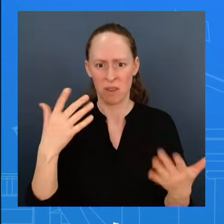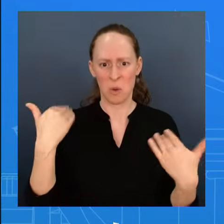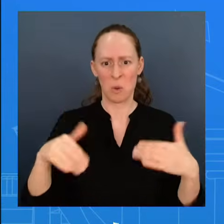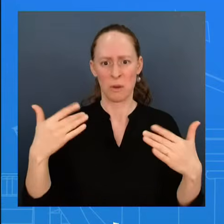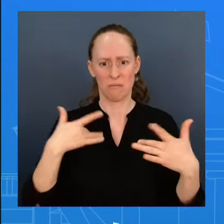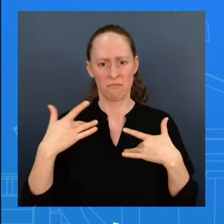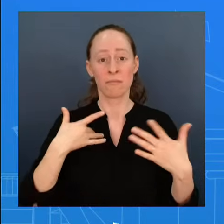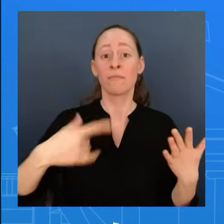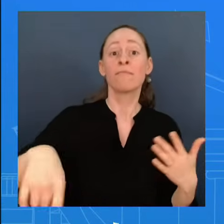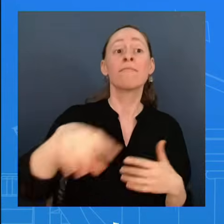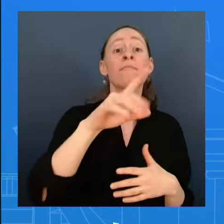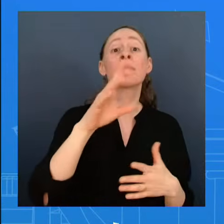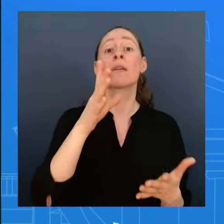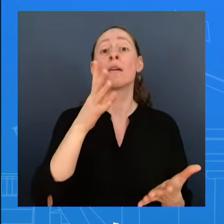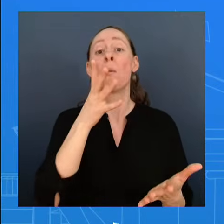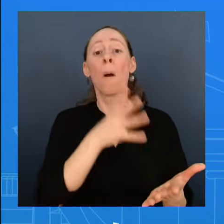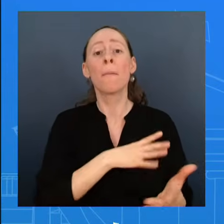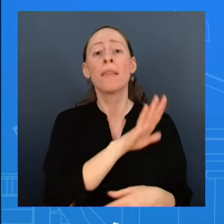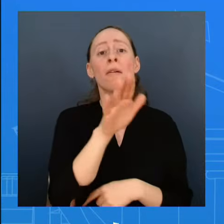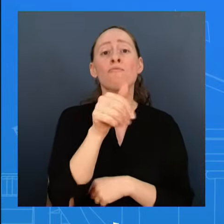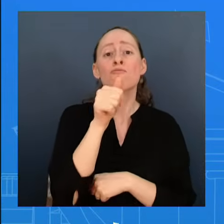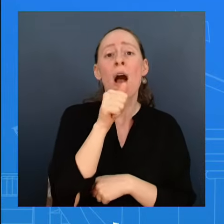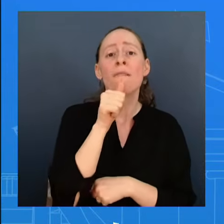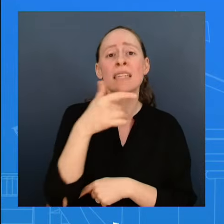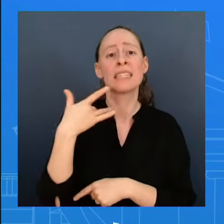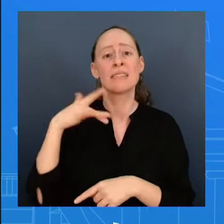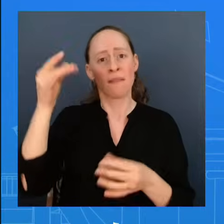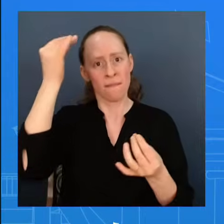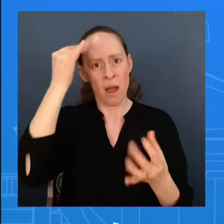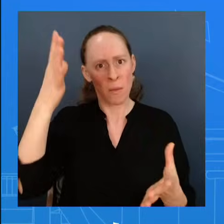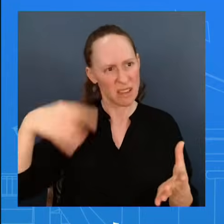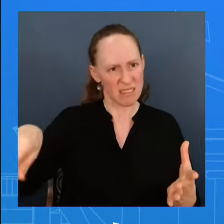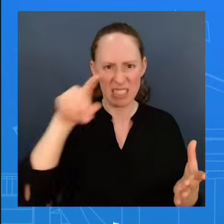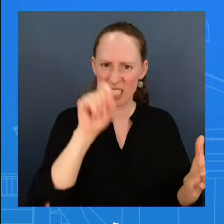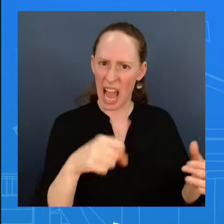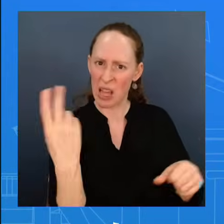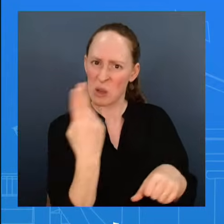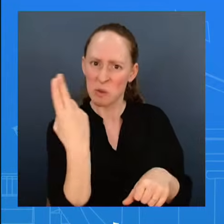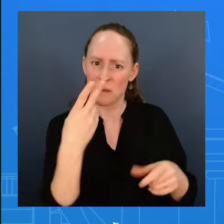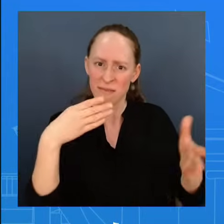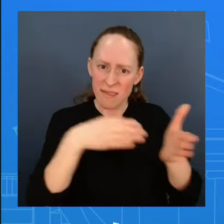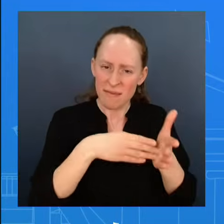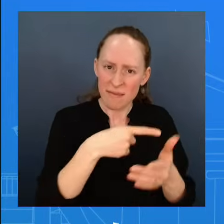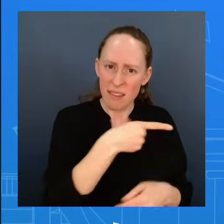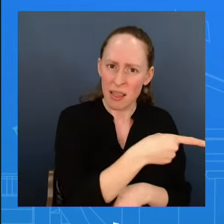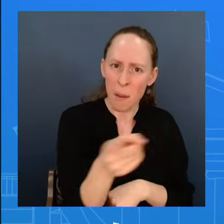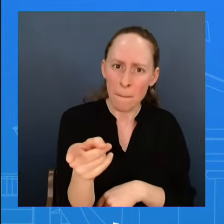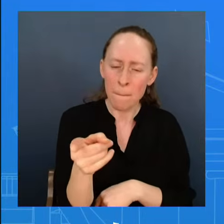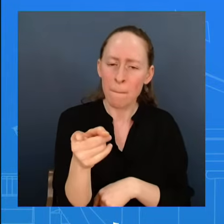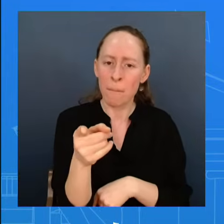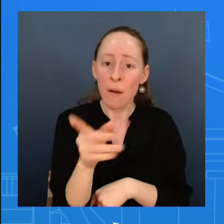All of this chaos and devastation was made possible by the former President, who worked very hard